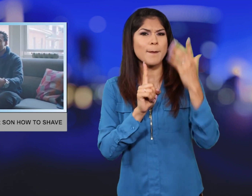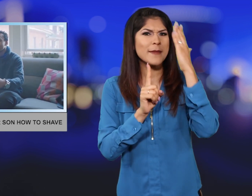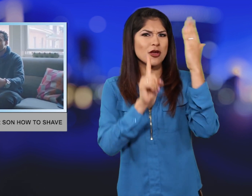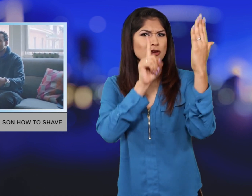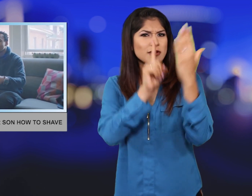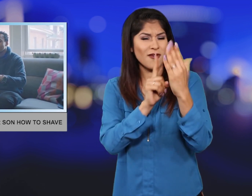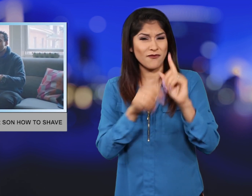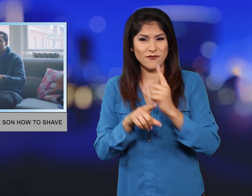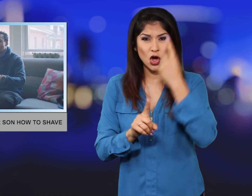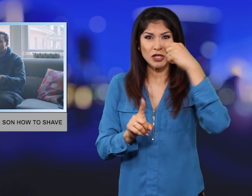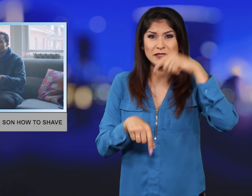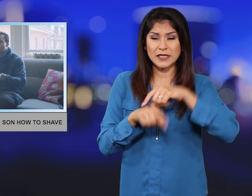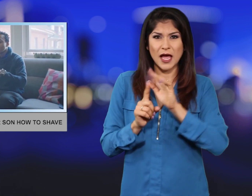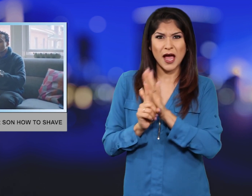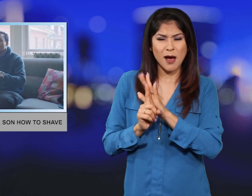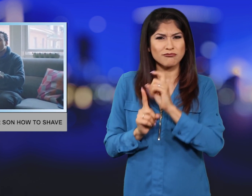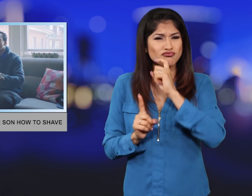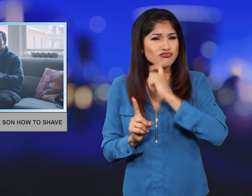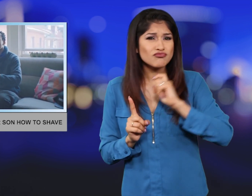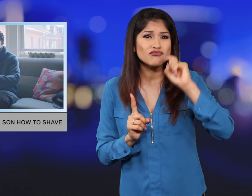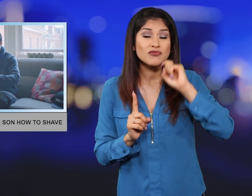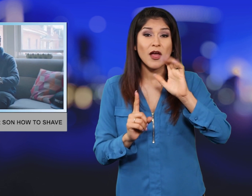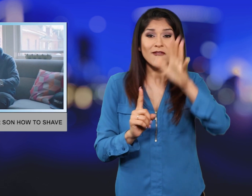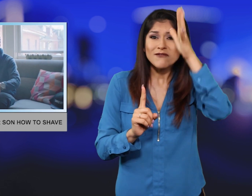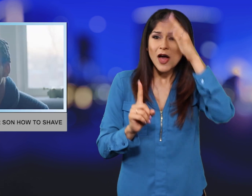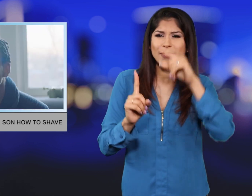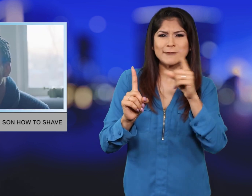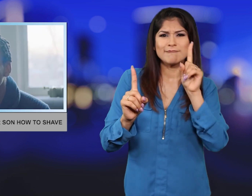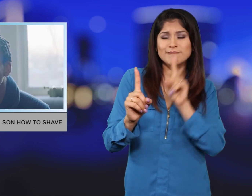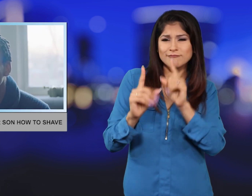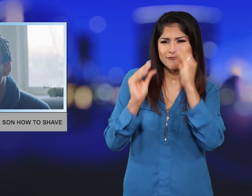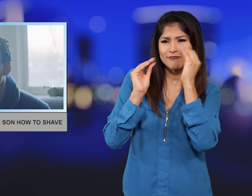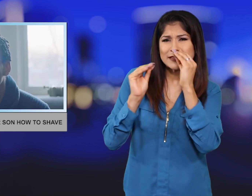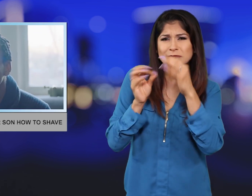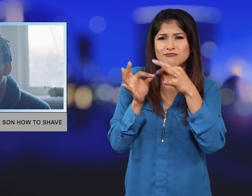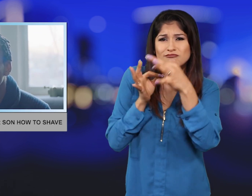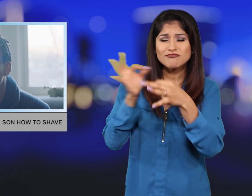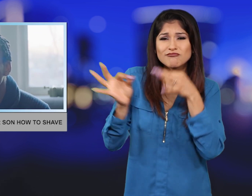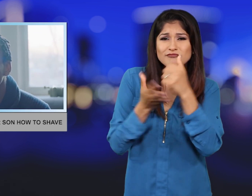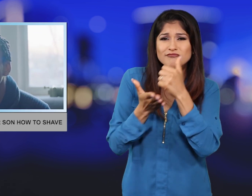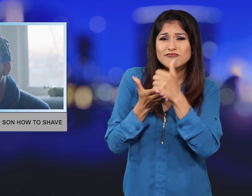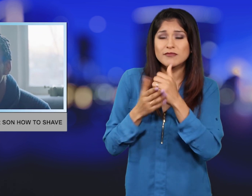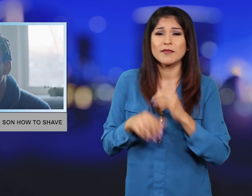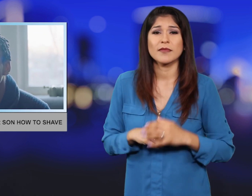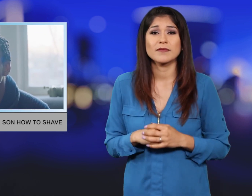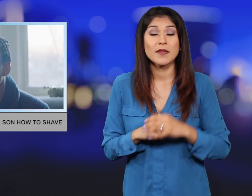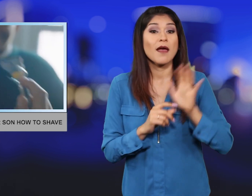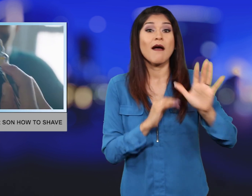man shaving in the mirror for the first time as his father coaches.